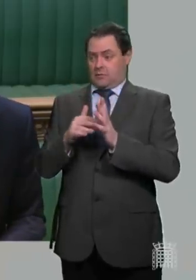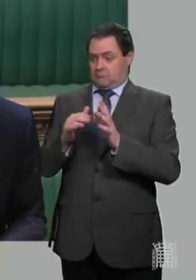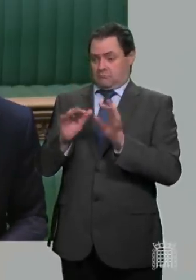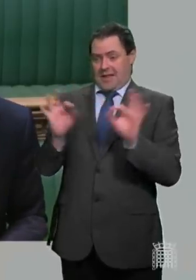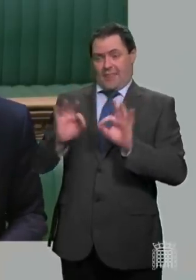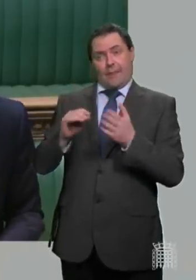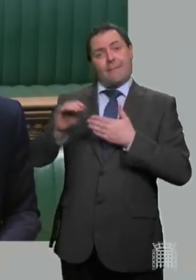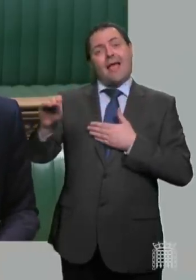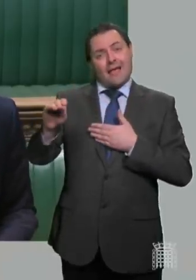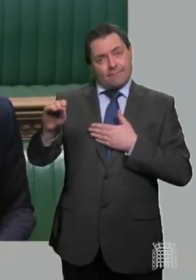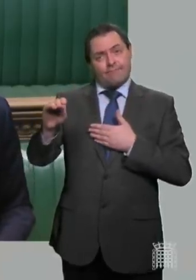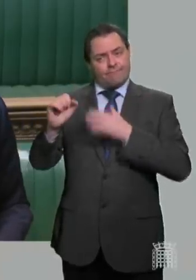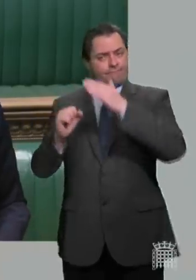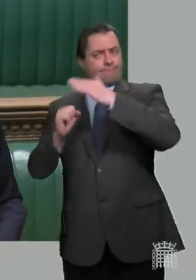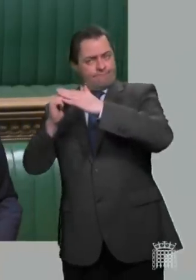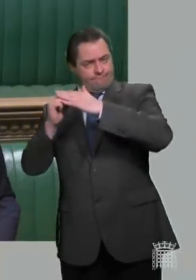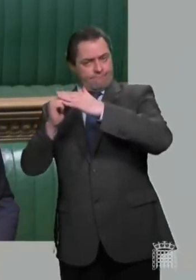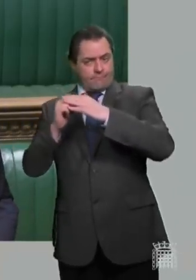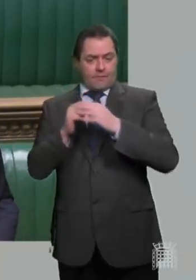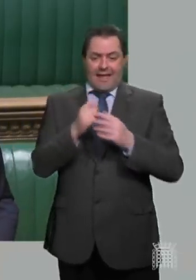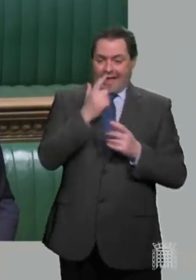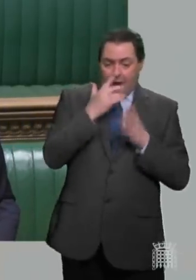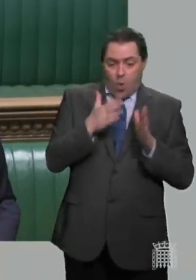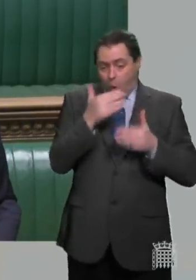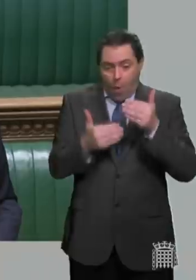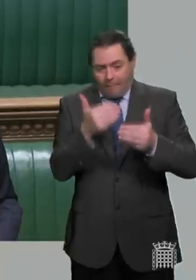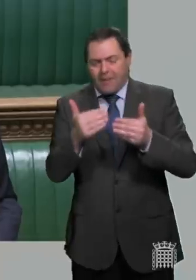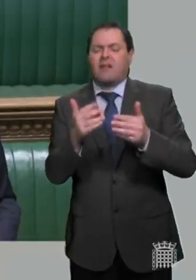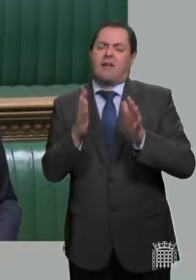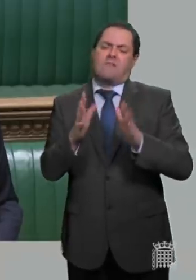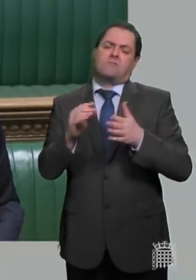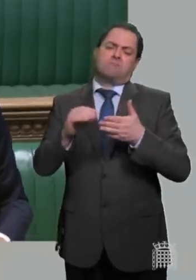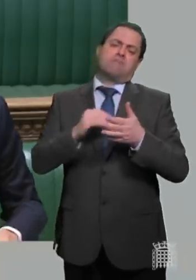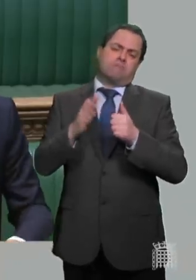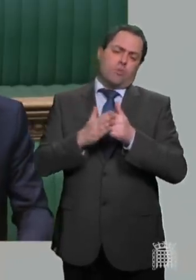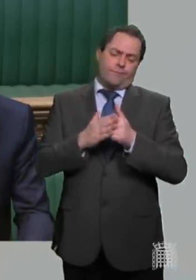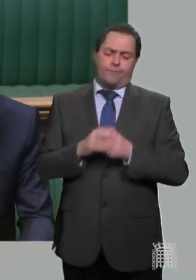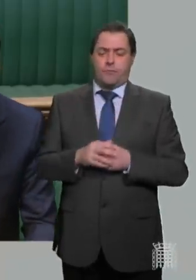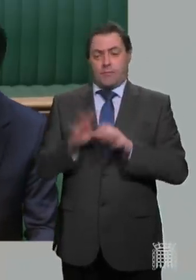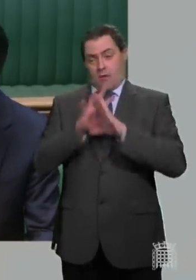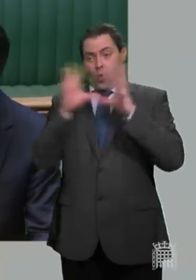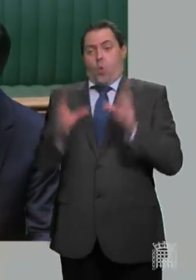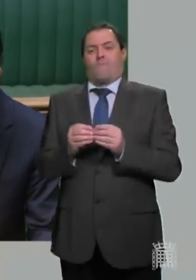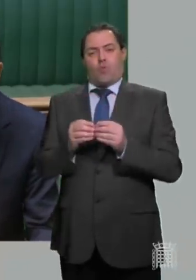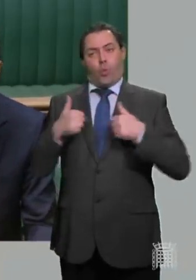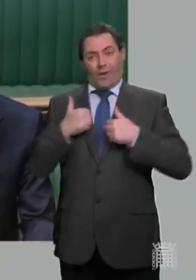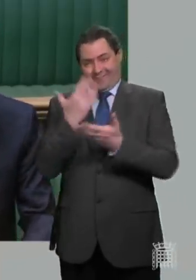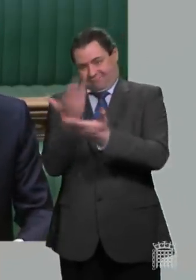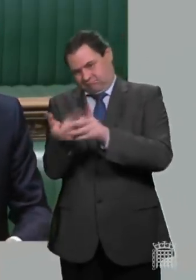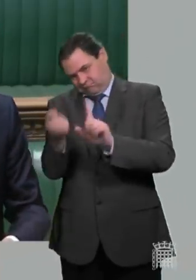with a lower cap for those who have been able to stay open—a £6 billion tax cut for business.